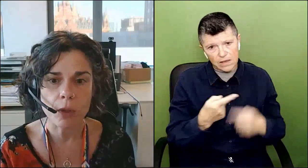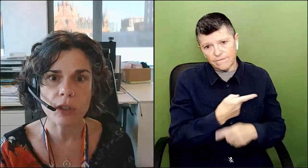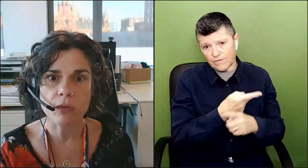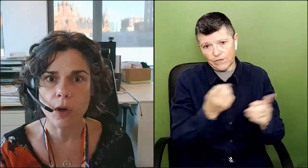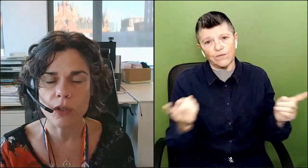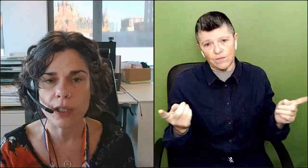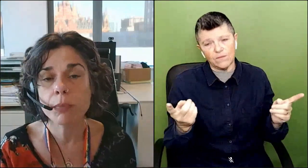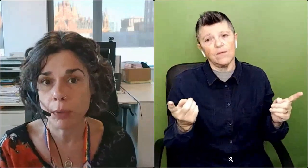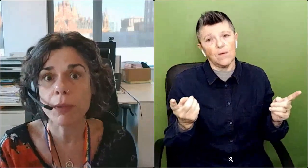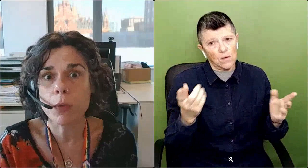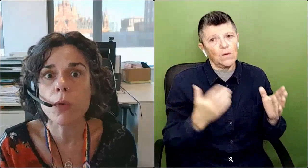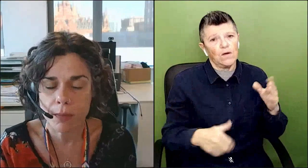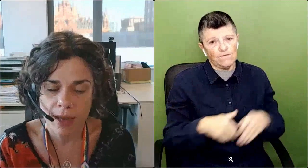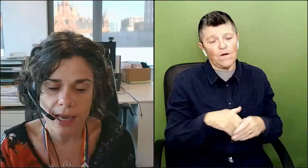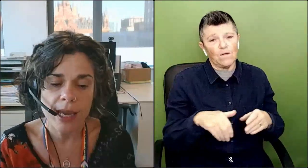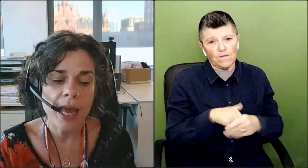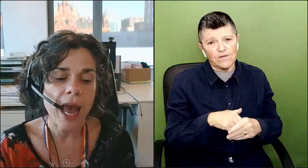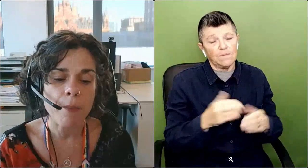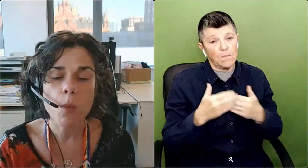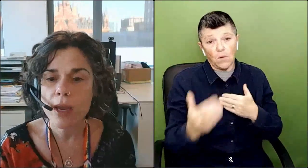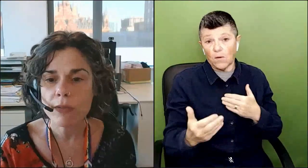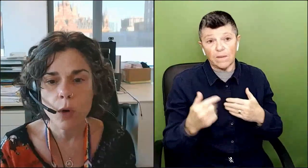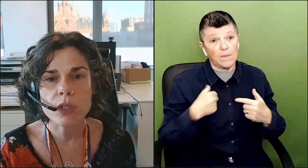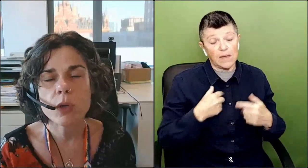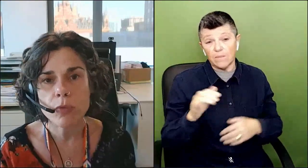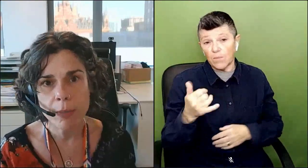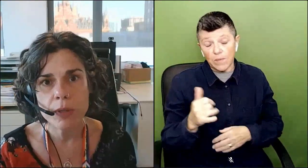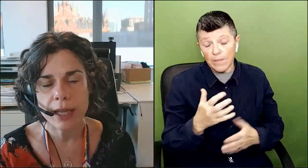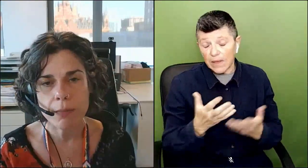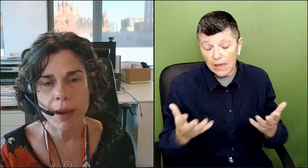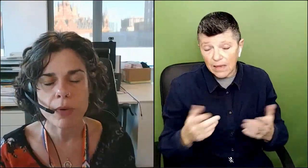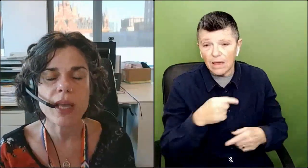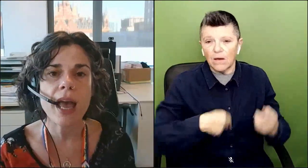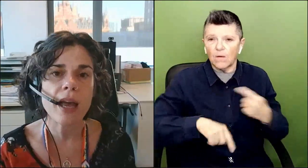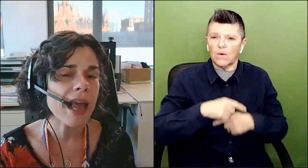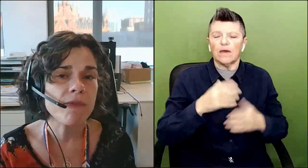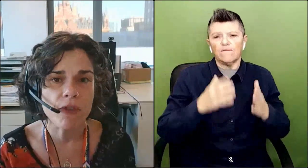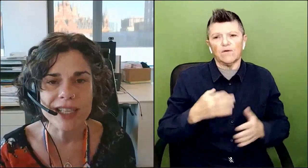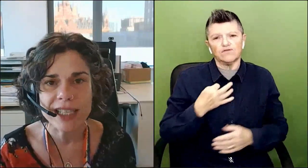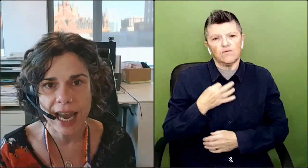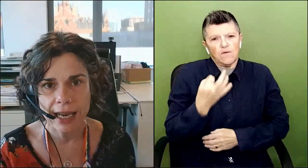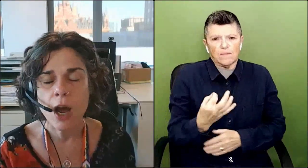much involved in, and probably more than me, we, of course, represent members every day